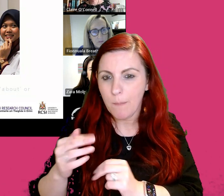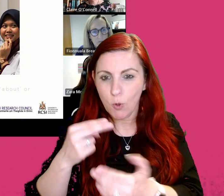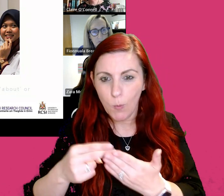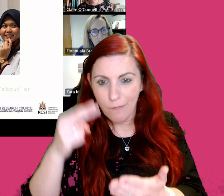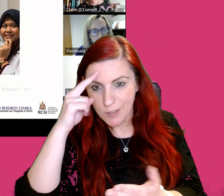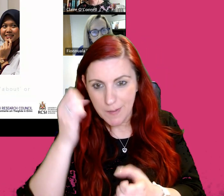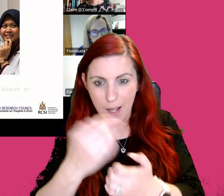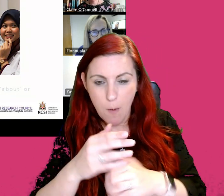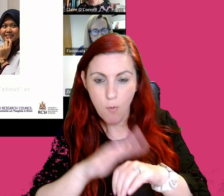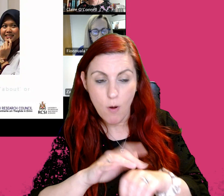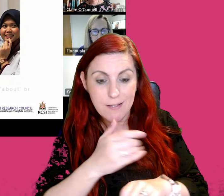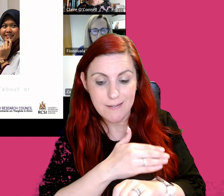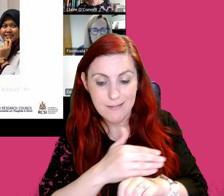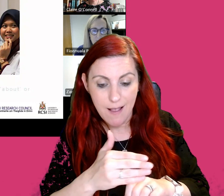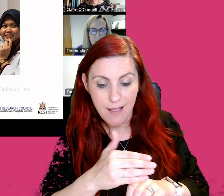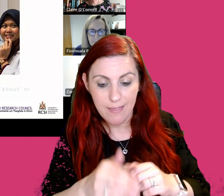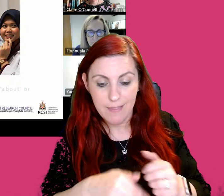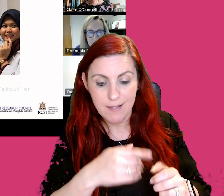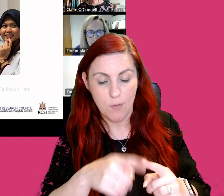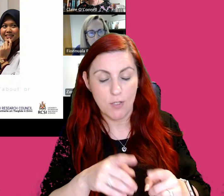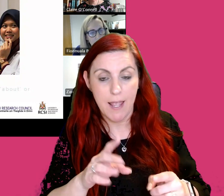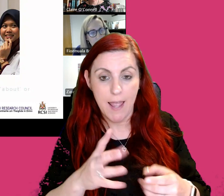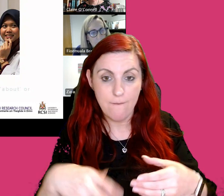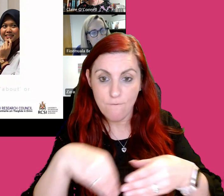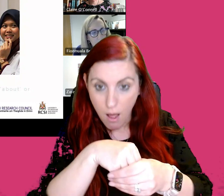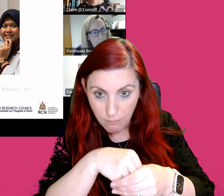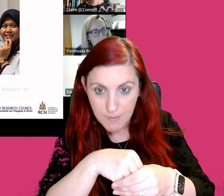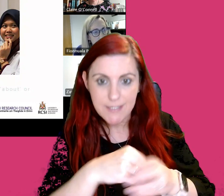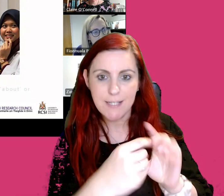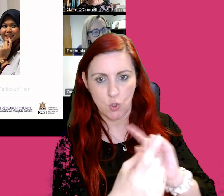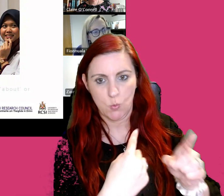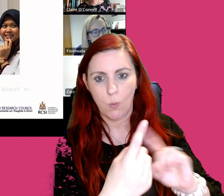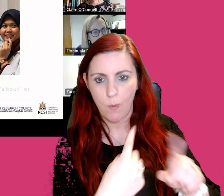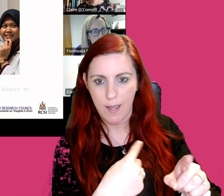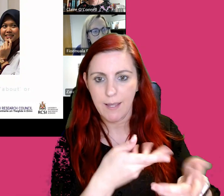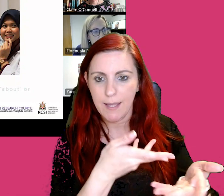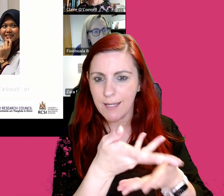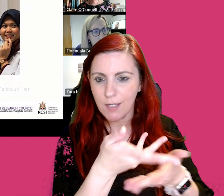dialogue because involvement is this two-way interaction and dialogue between researchers